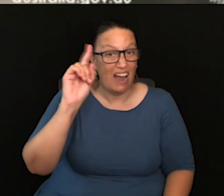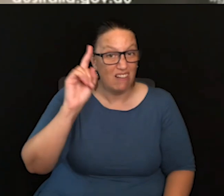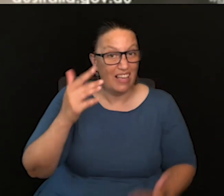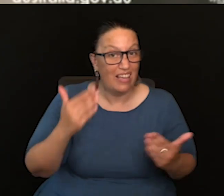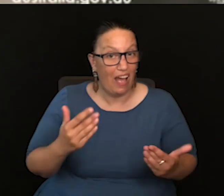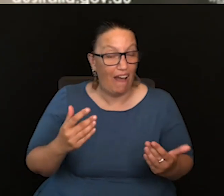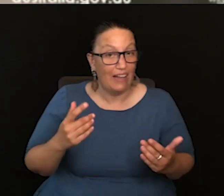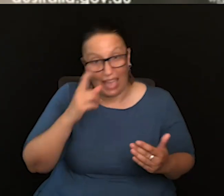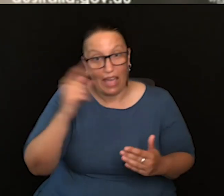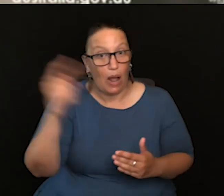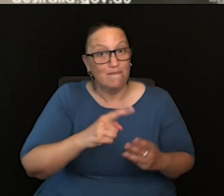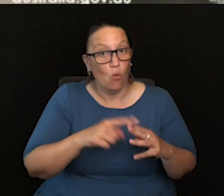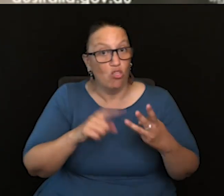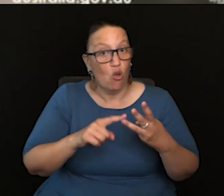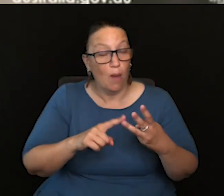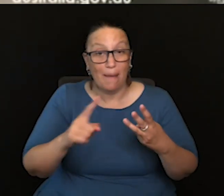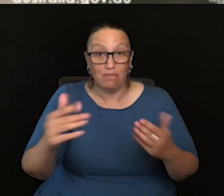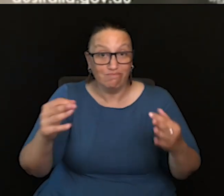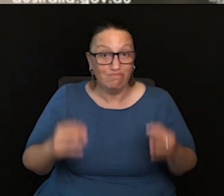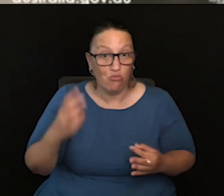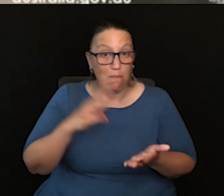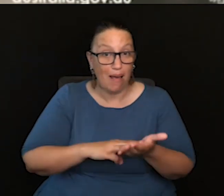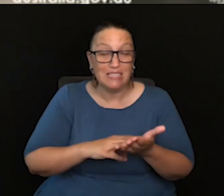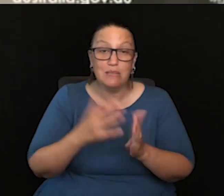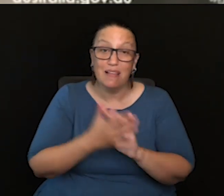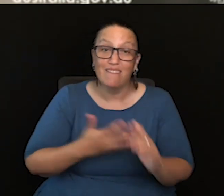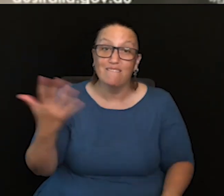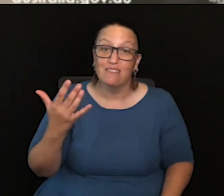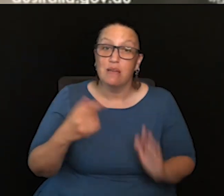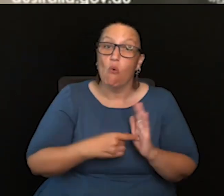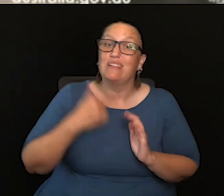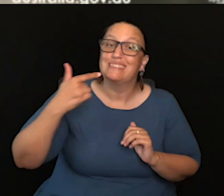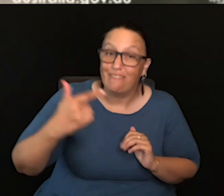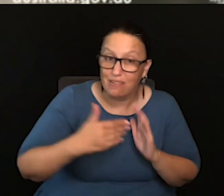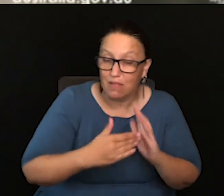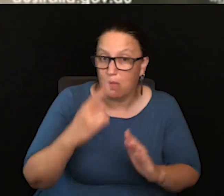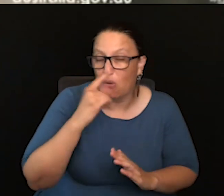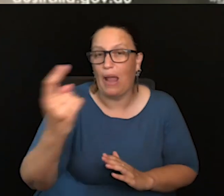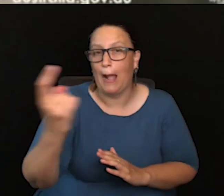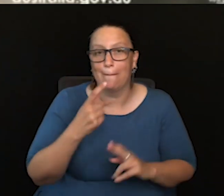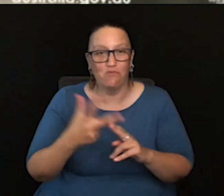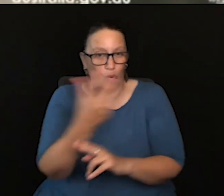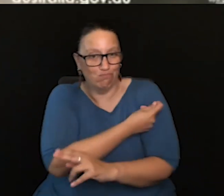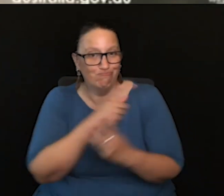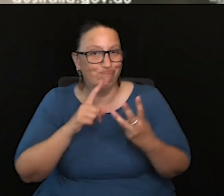to 15.7 million people who are eligible. And already, in terms of our boosters,